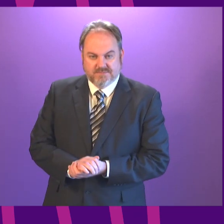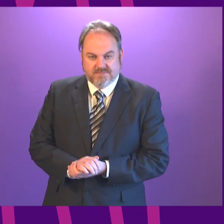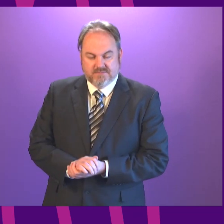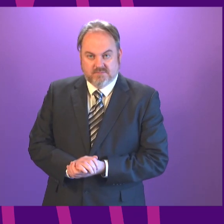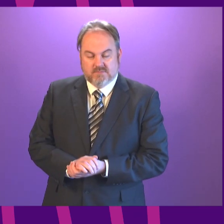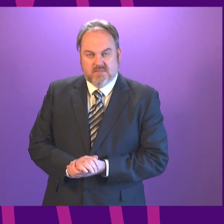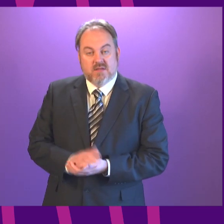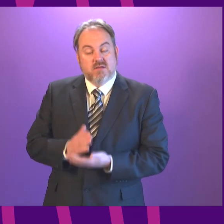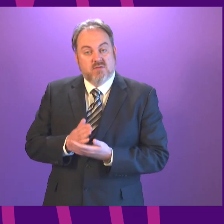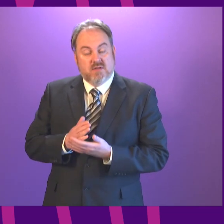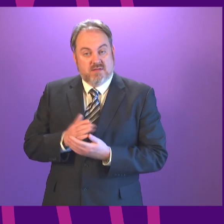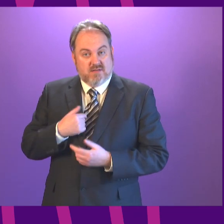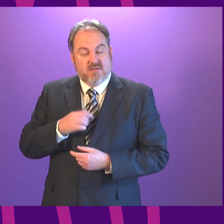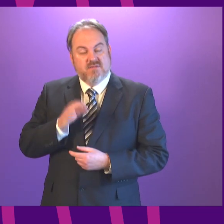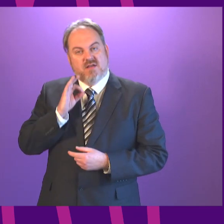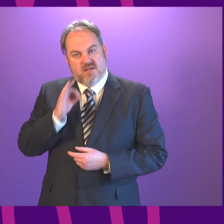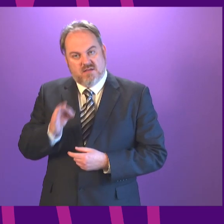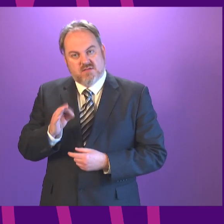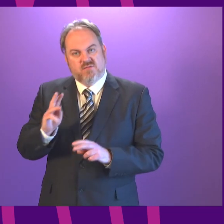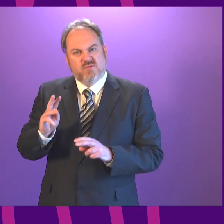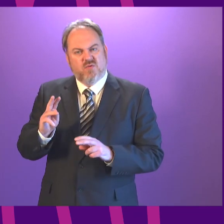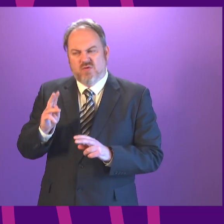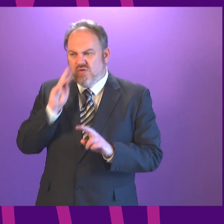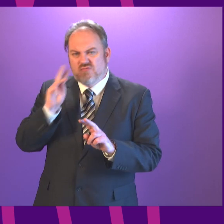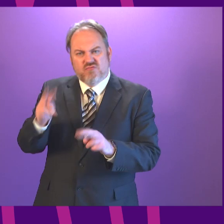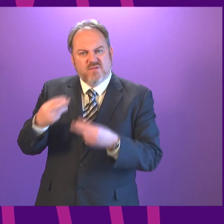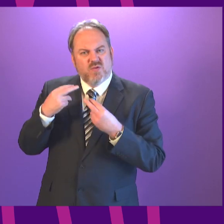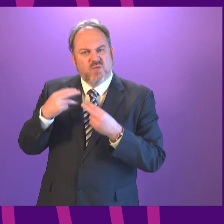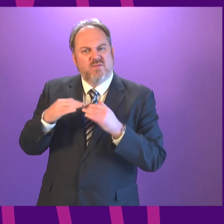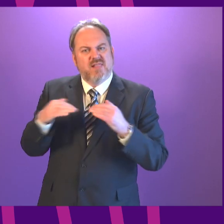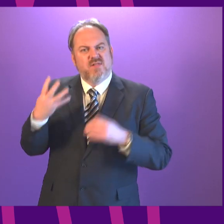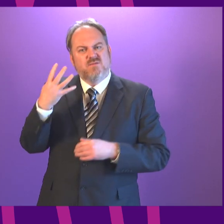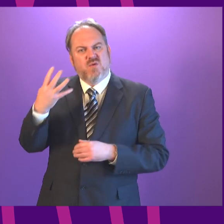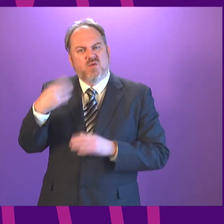I previously asked for a review of the level 4 restrictions in the hope of seeing greater